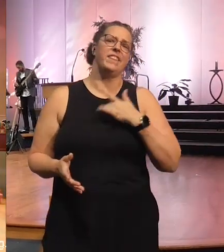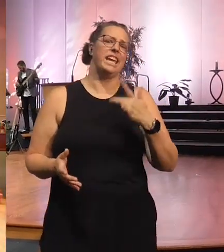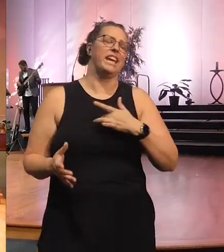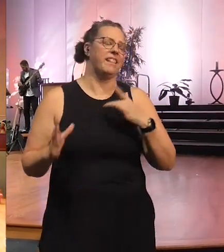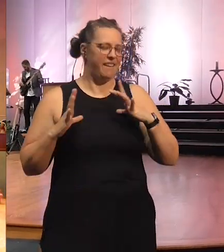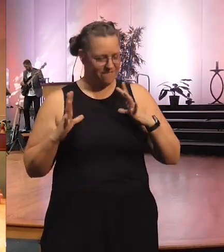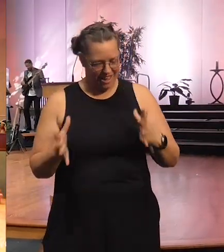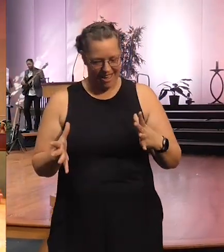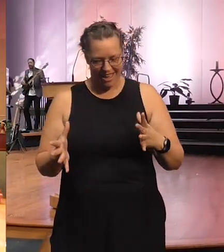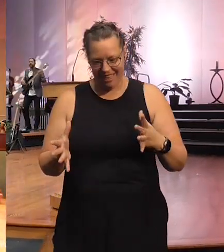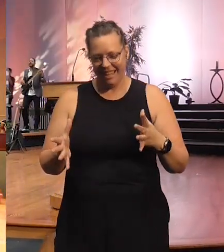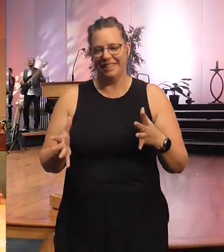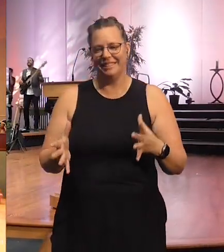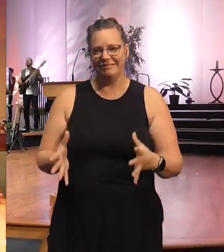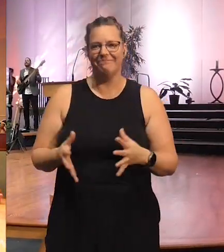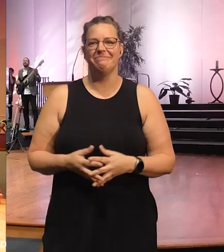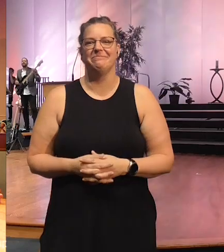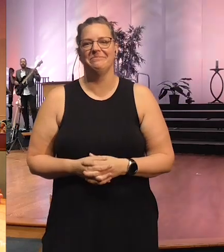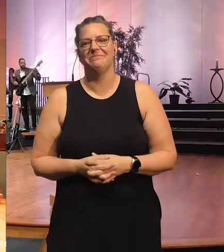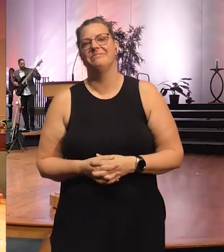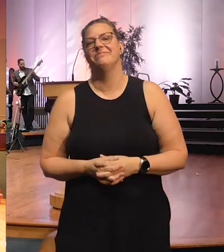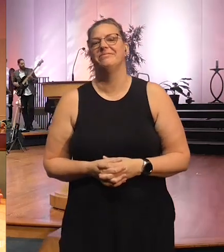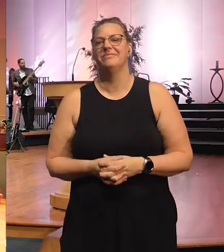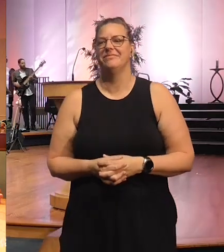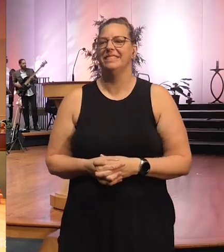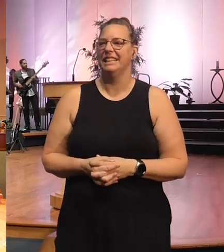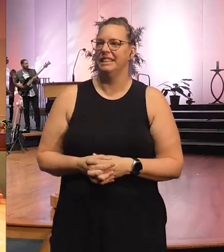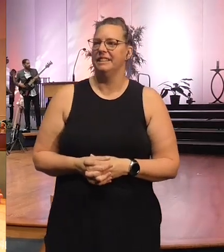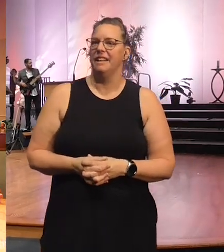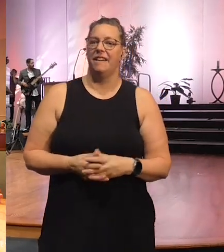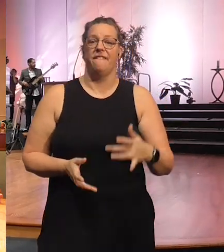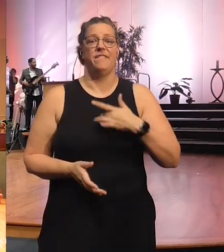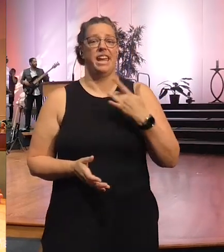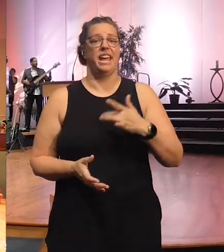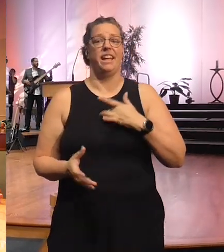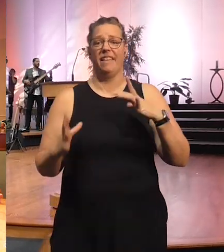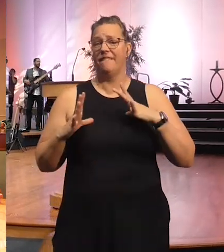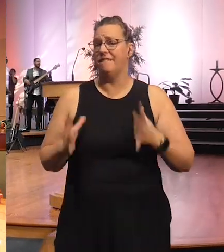fine feeling